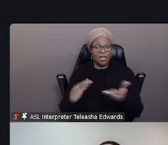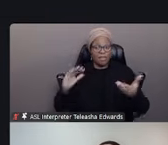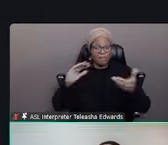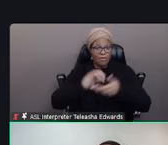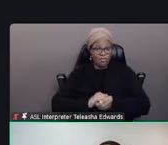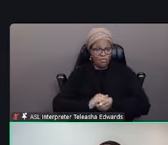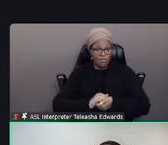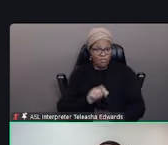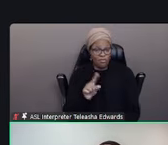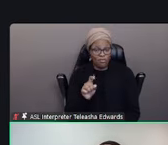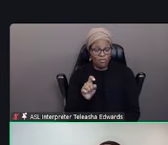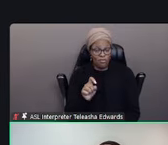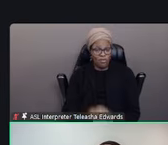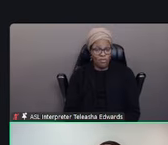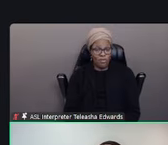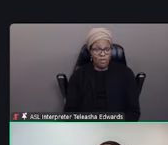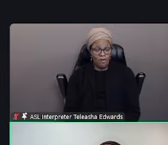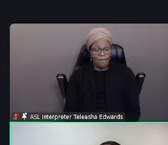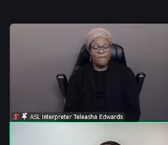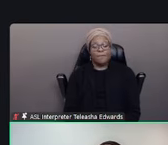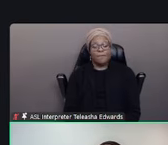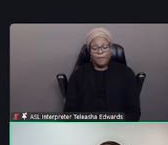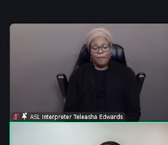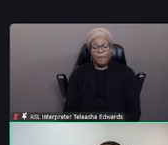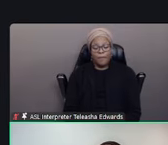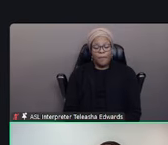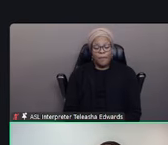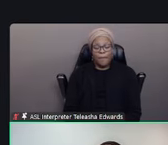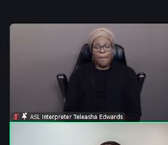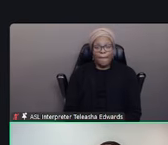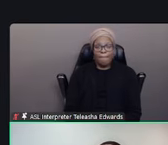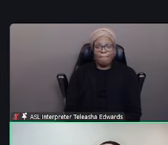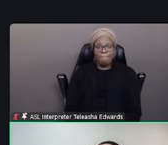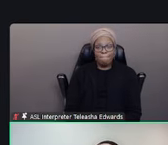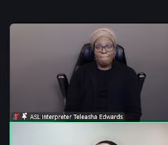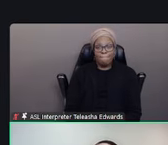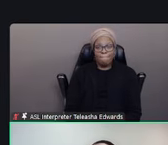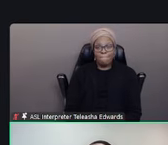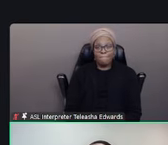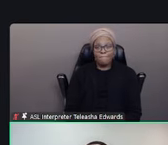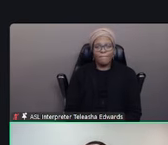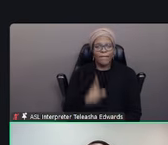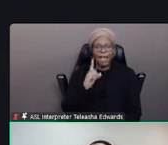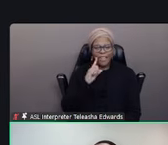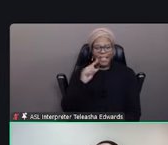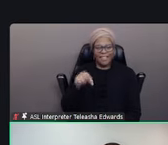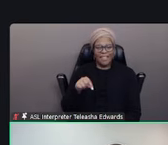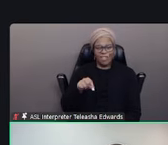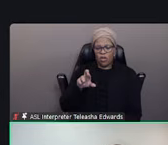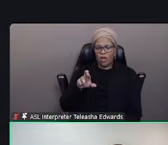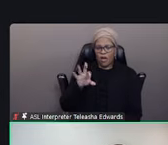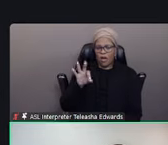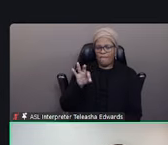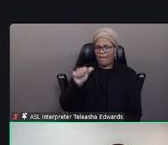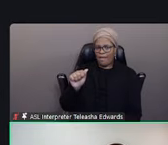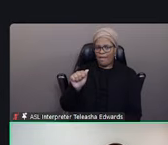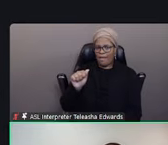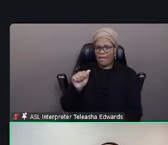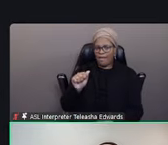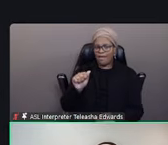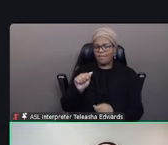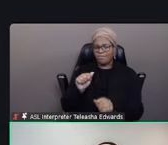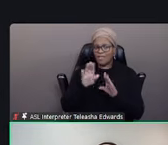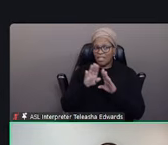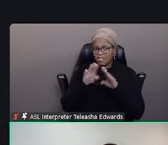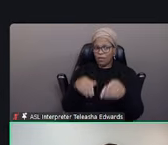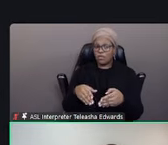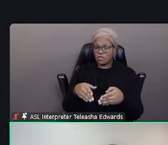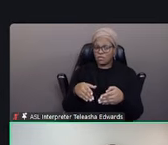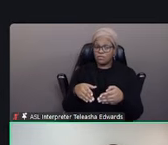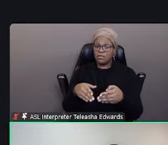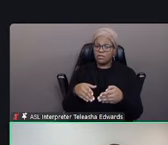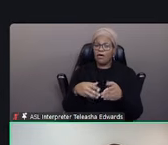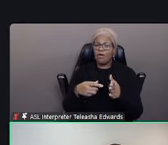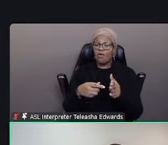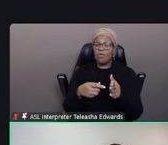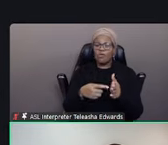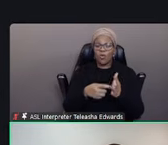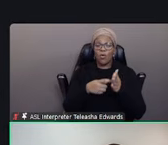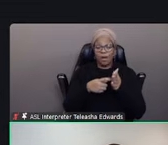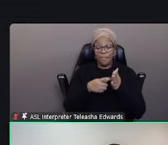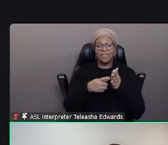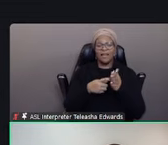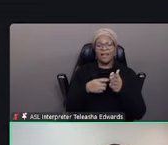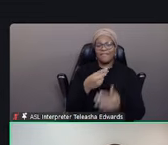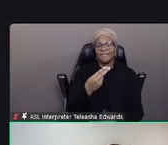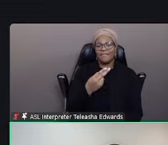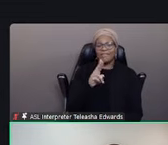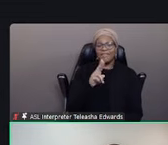Um I think that this RFA is focused on the requirements of the hub leads. Um and there